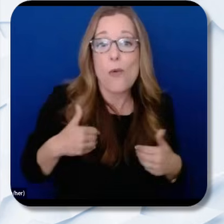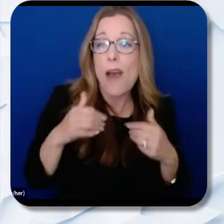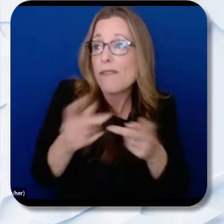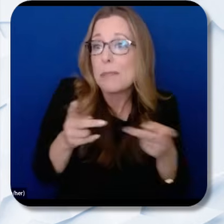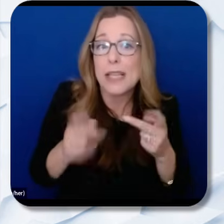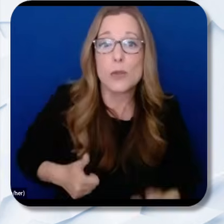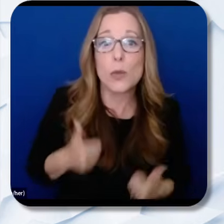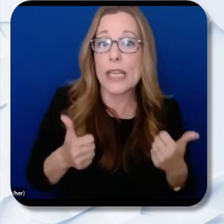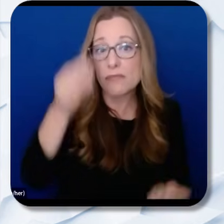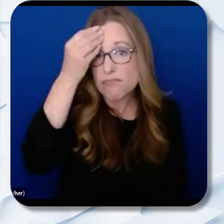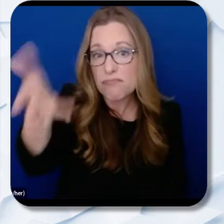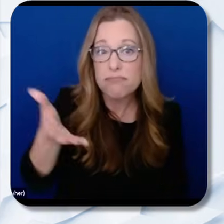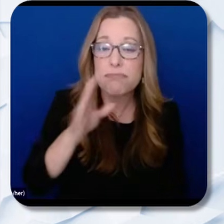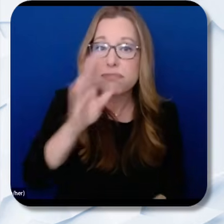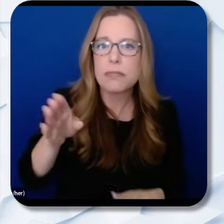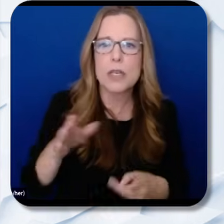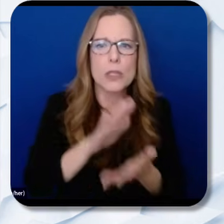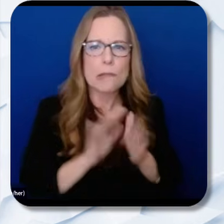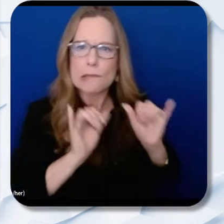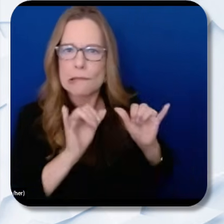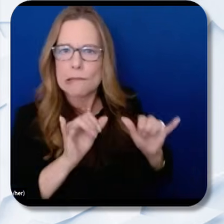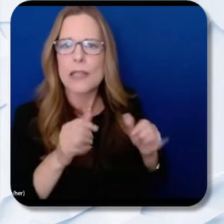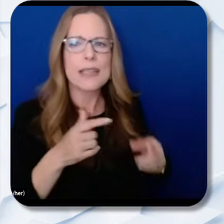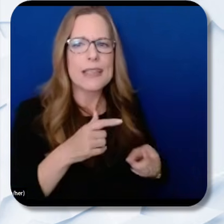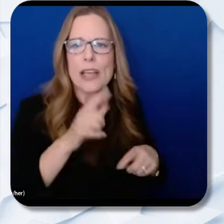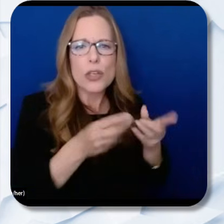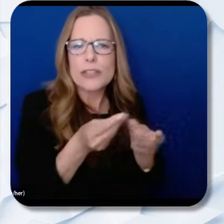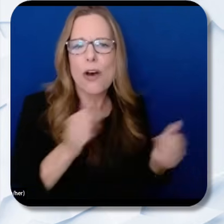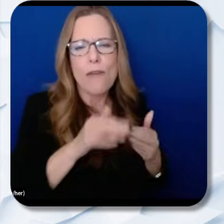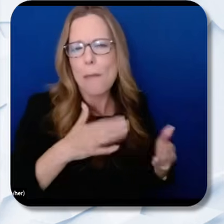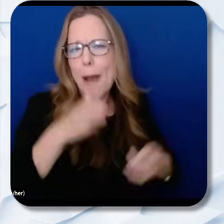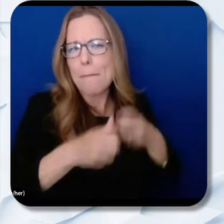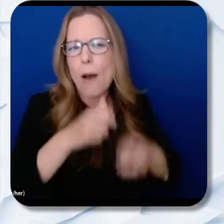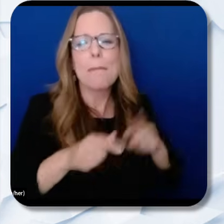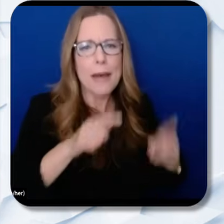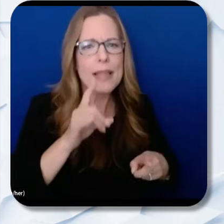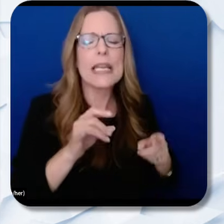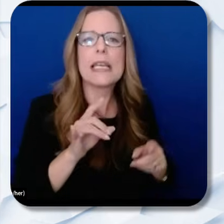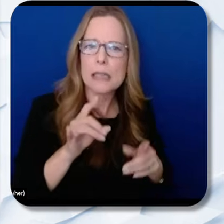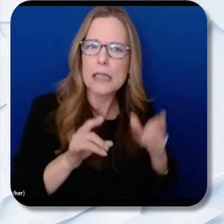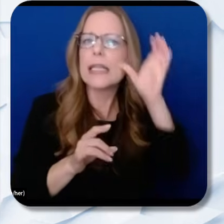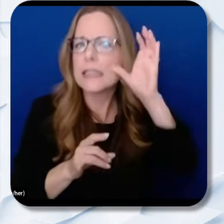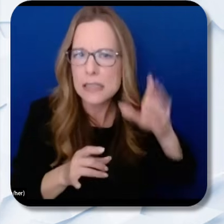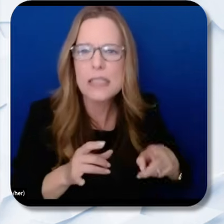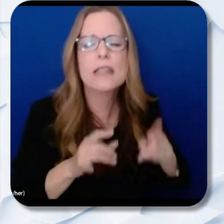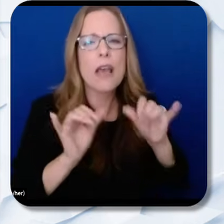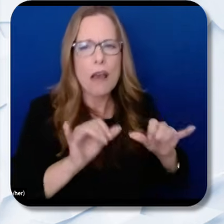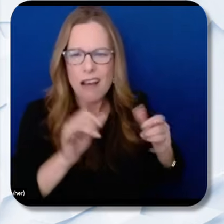but they… they, you know, listened to me, they took me seriously and trusted me, and…